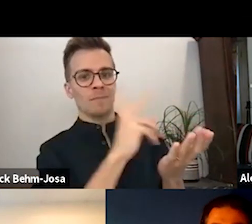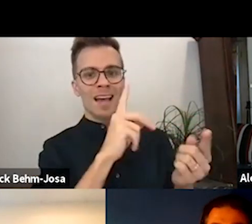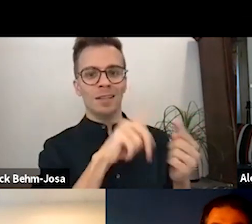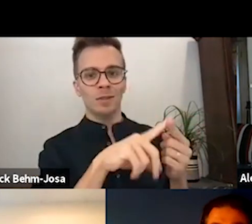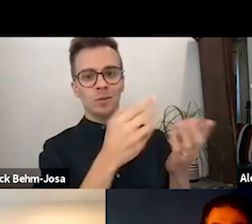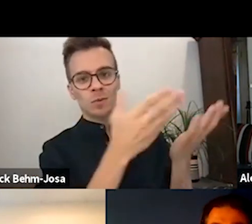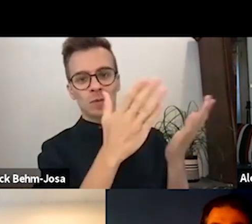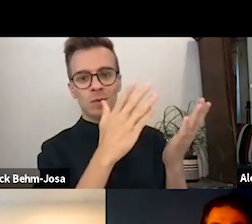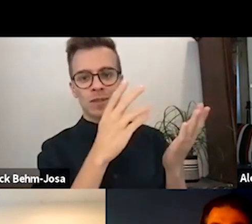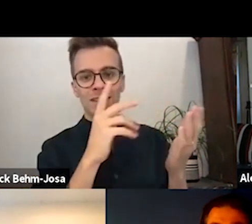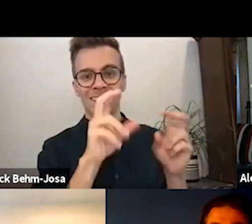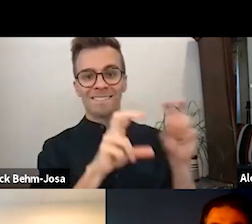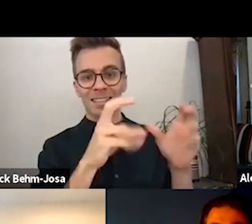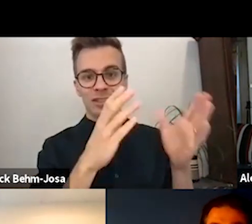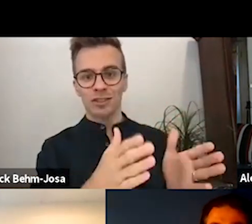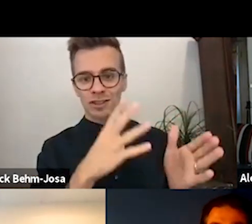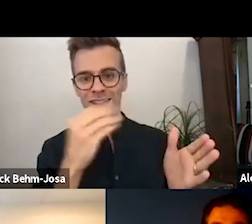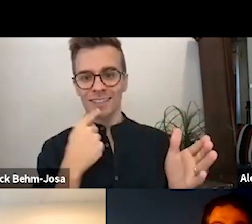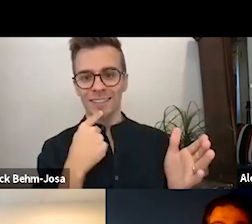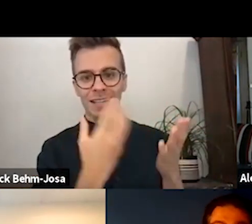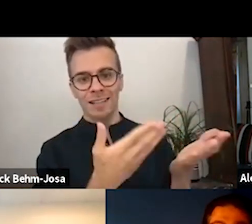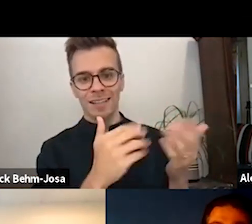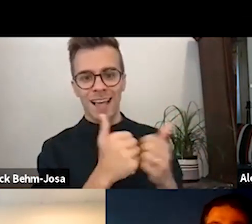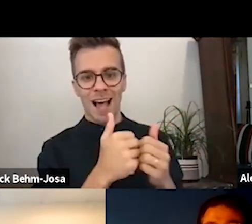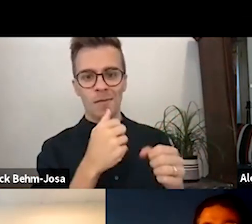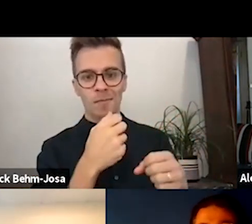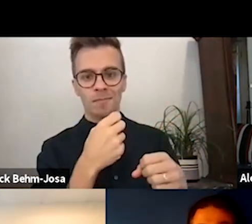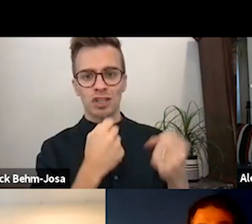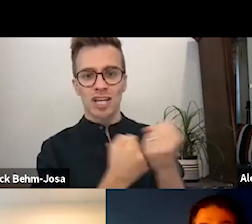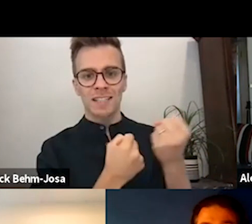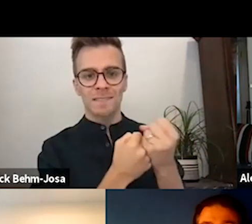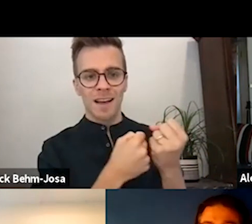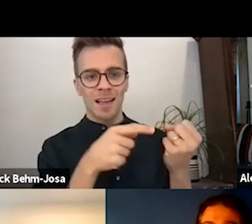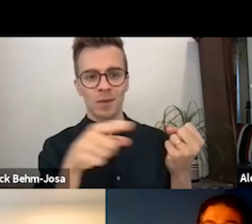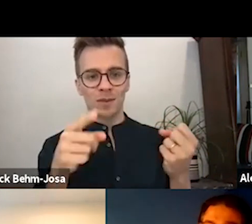And it’s something that can be brought back to investors, where you can say, “Well,